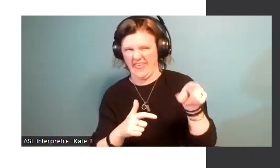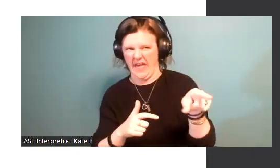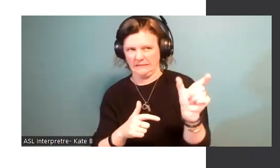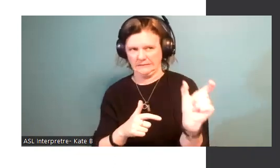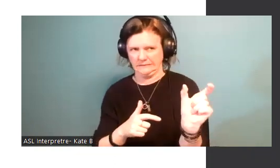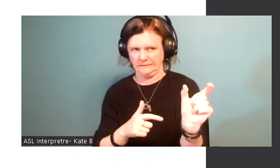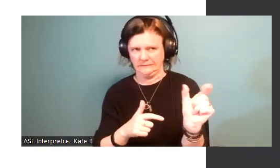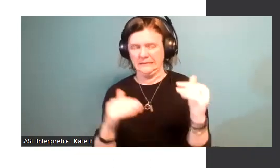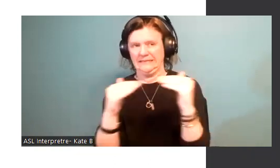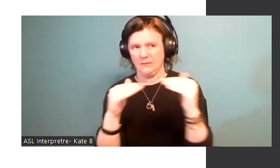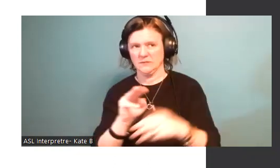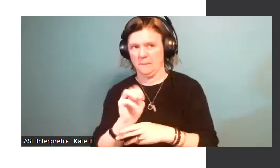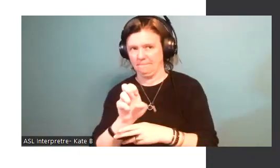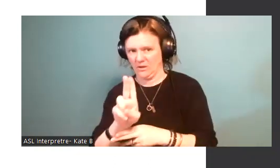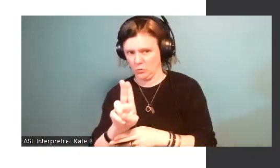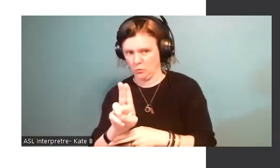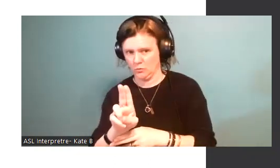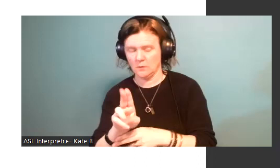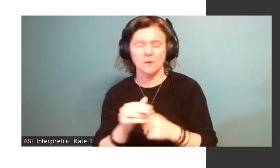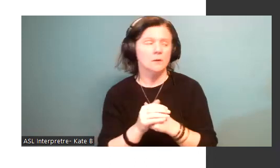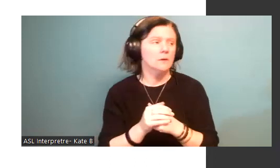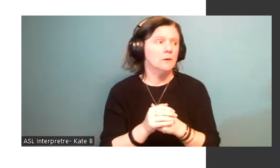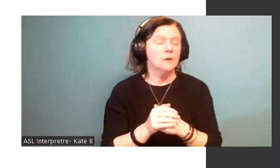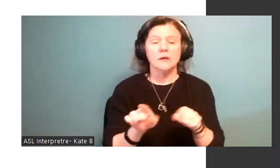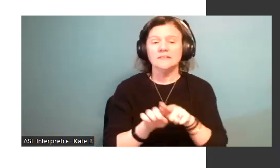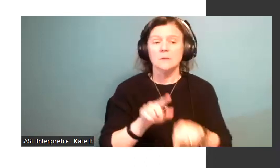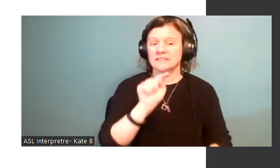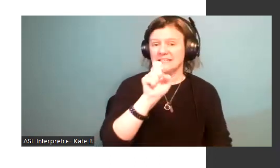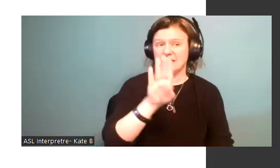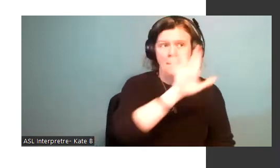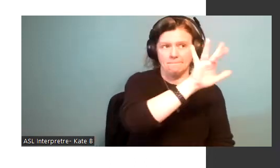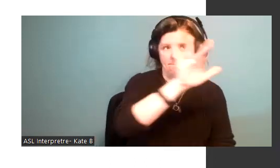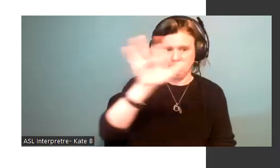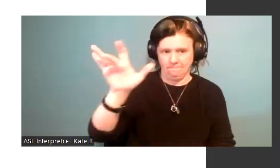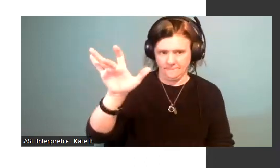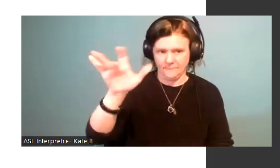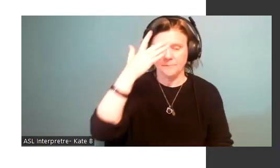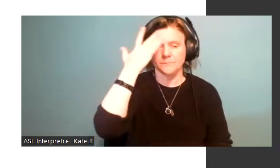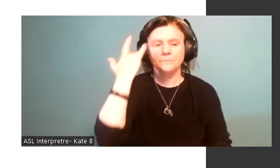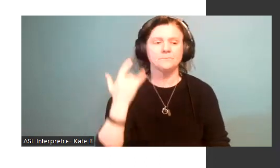coding to back this up, but you can use that to